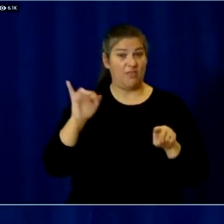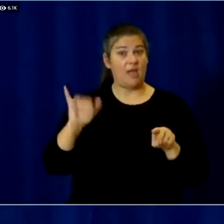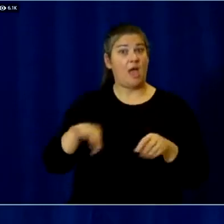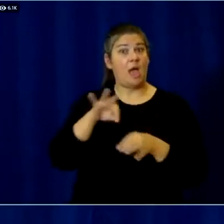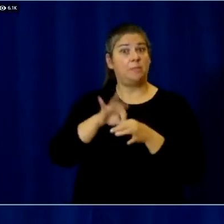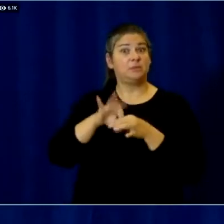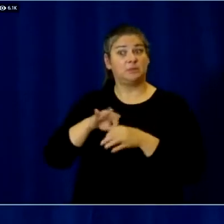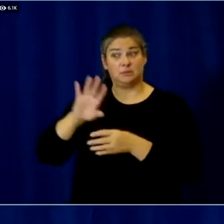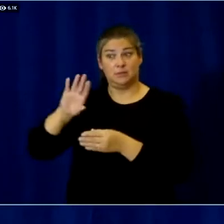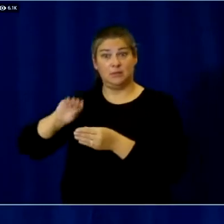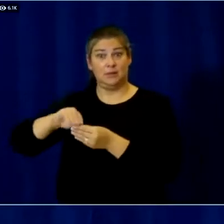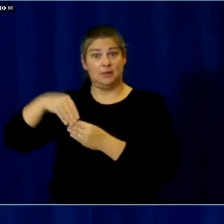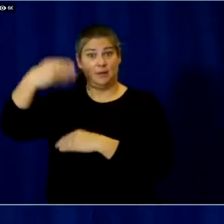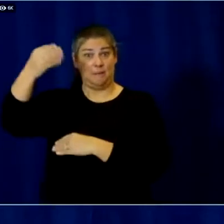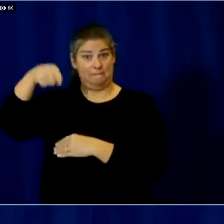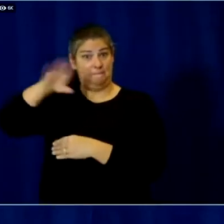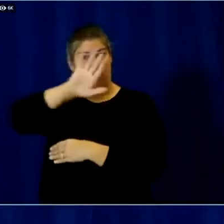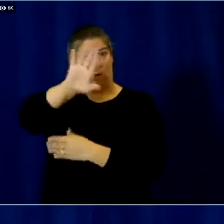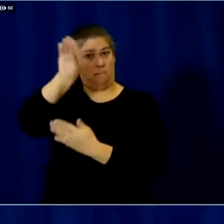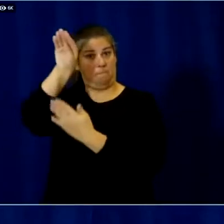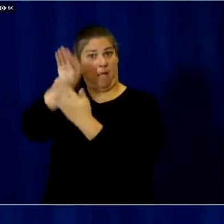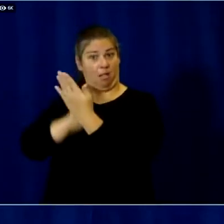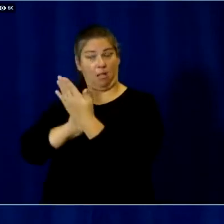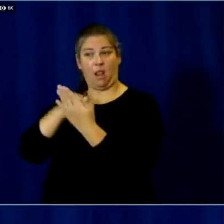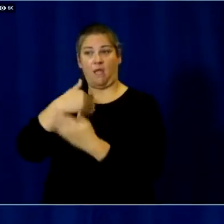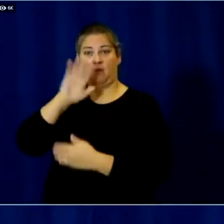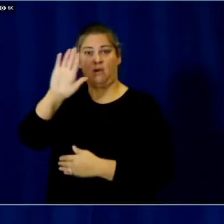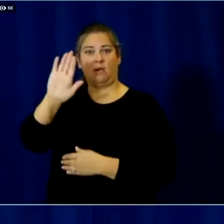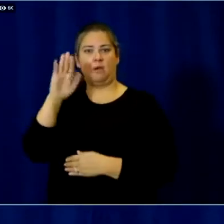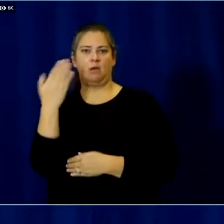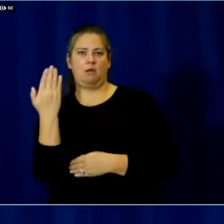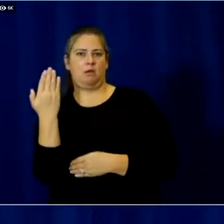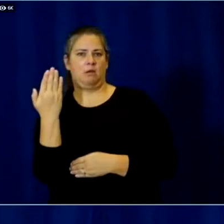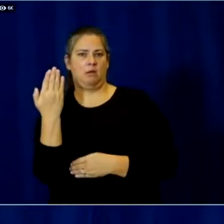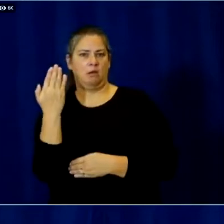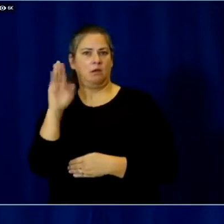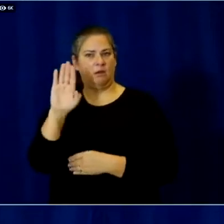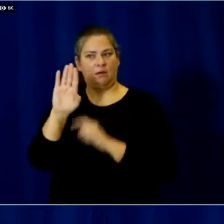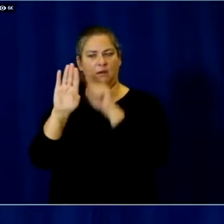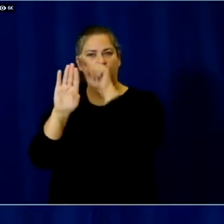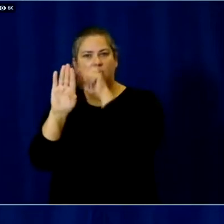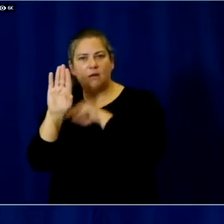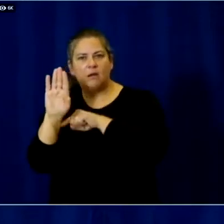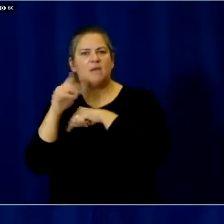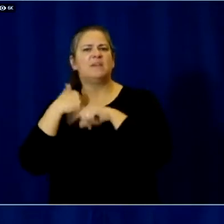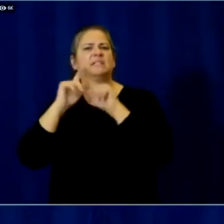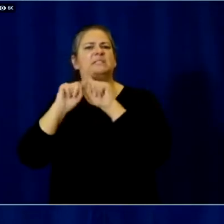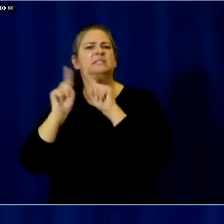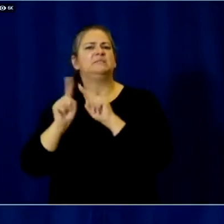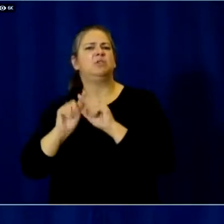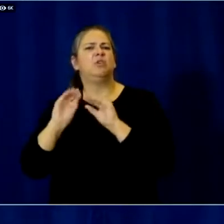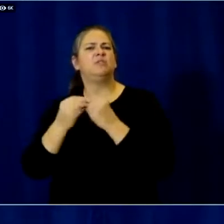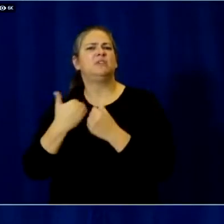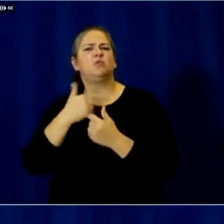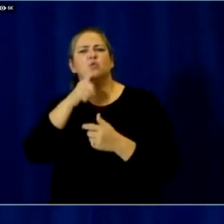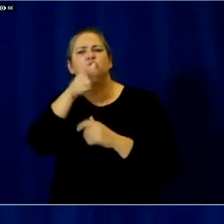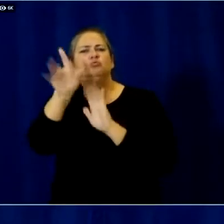Don't forget to turn it over the first side. You've got all the different candidates you get to vote for for various offices and on the reverse side,